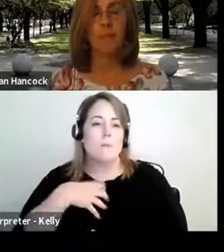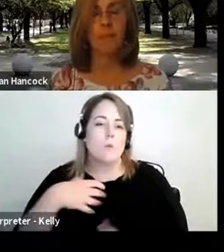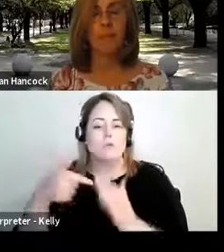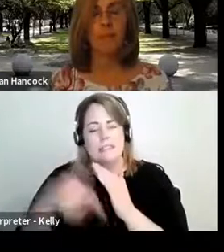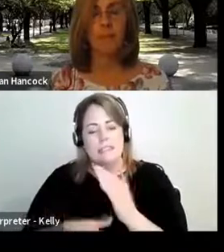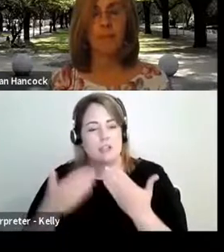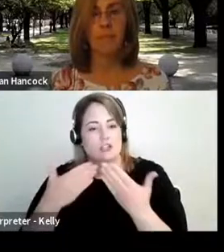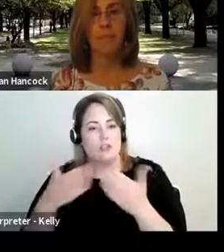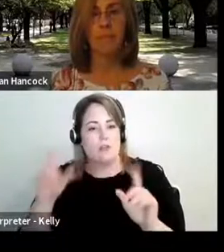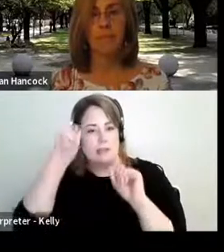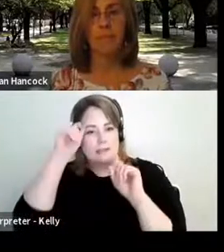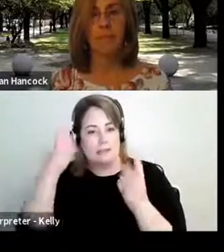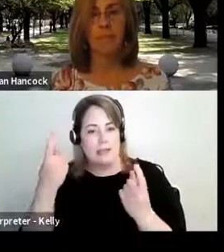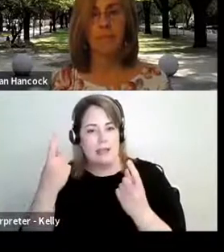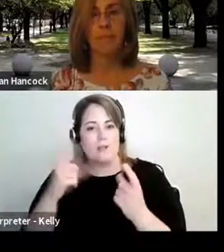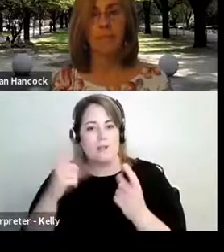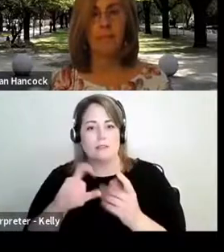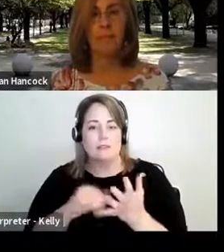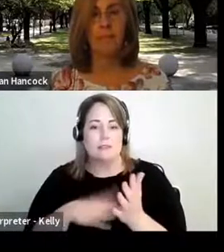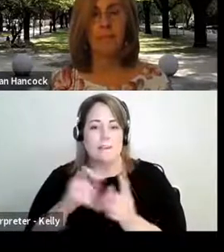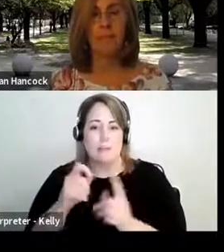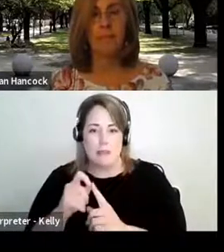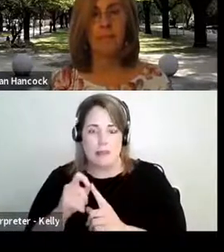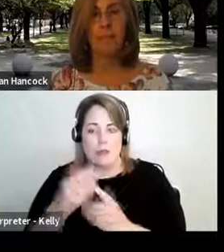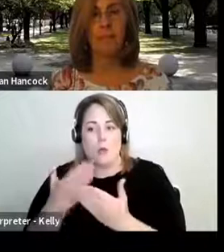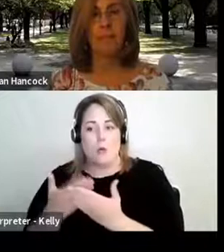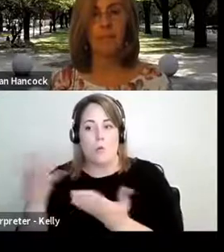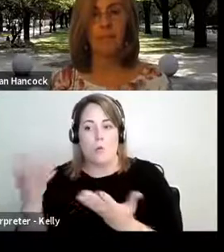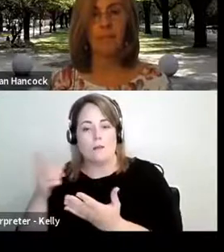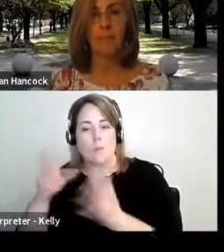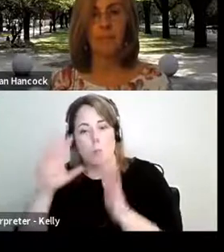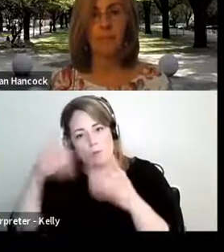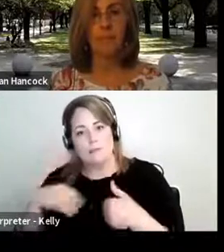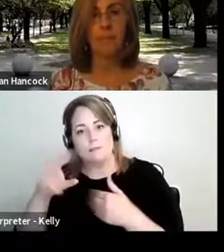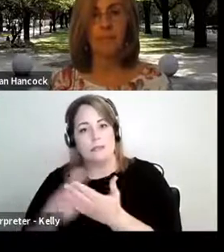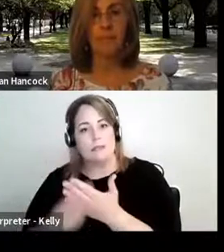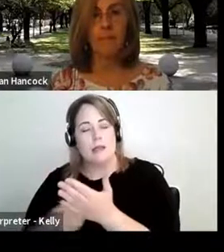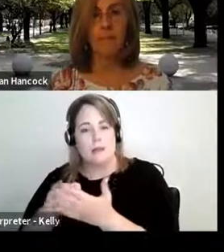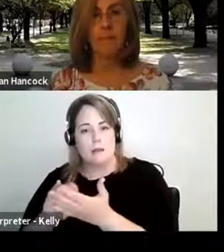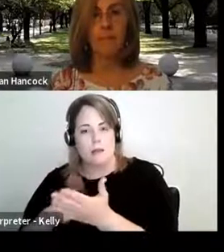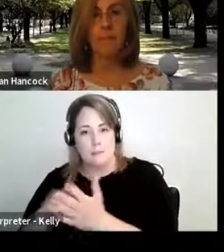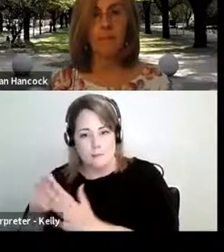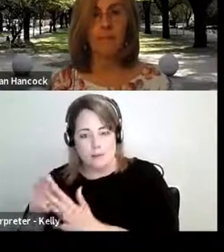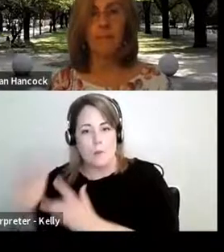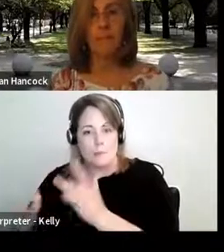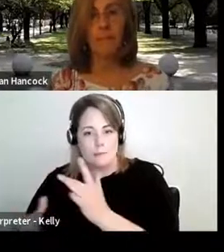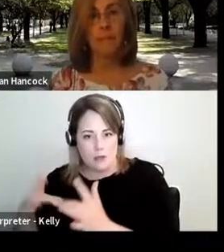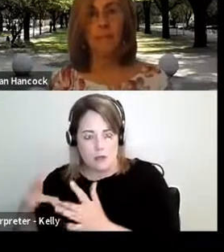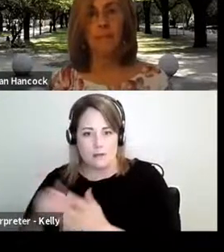of the structure of CSMP on the Autism CRC website with mentee/mentor and program manager information